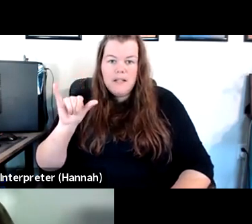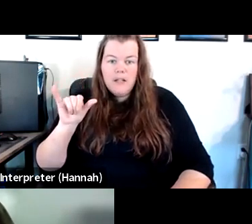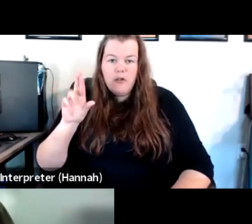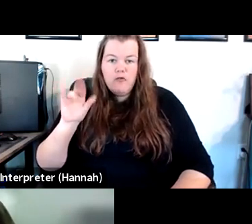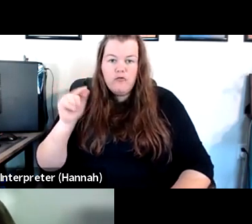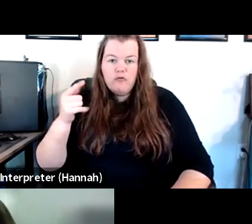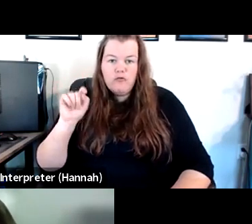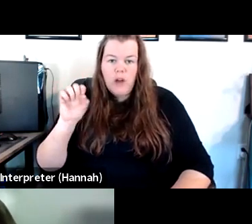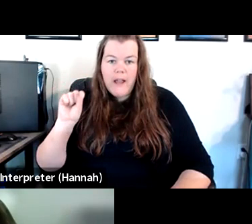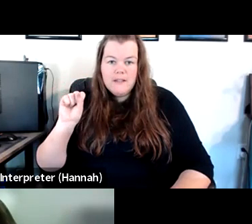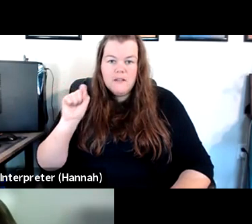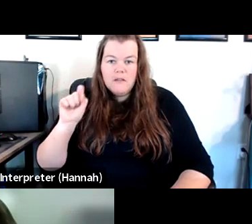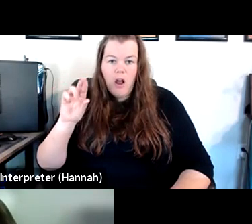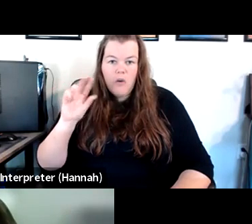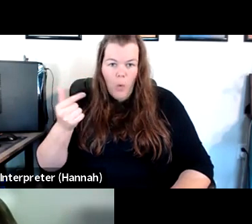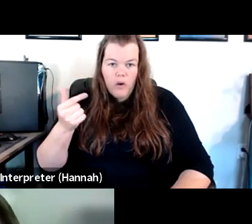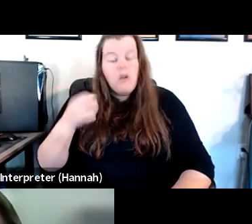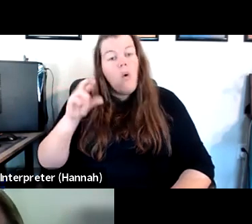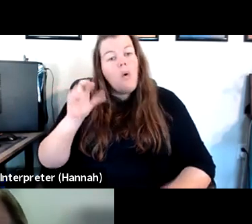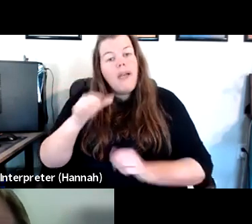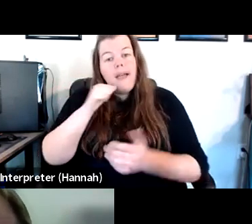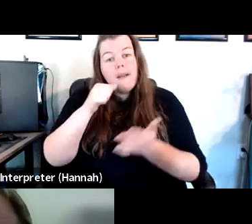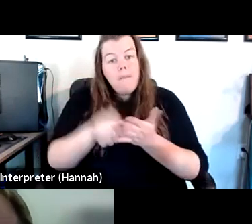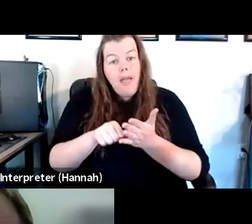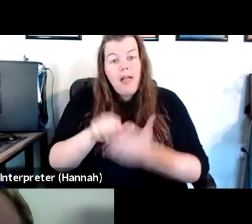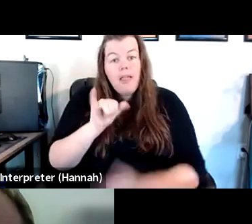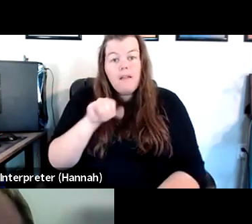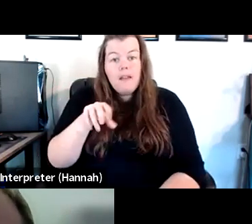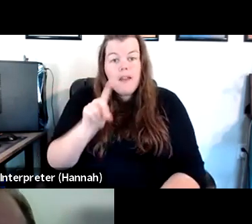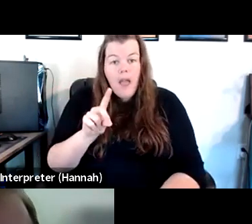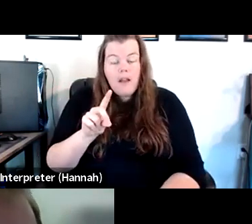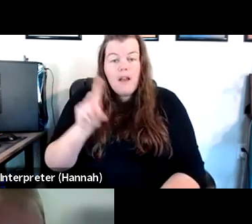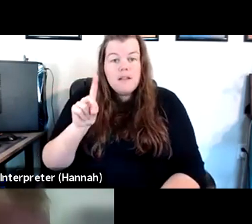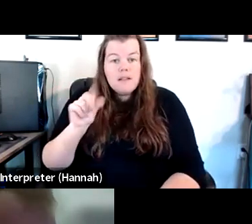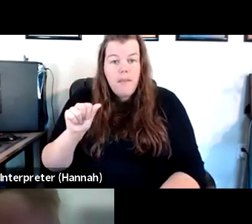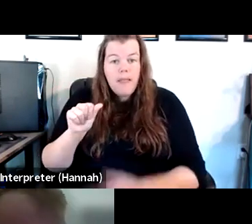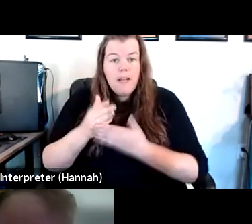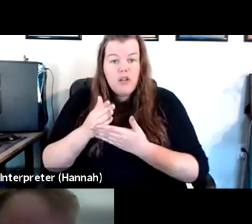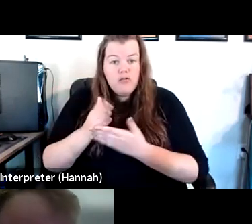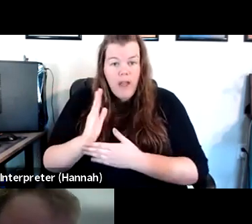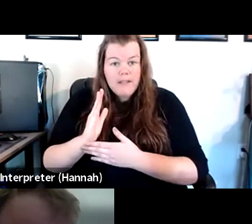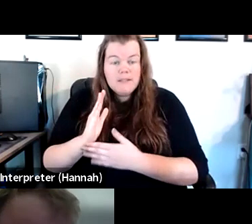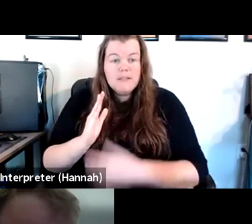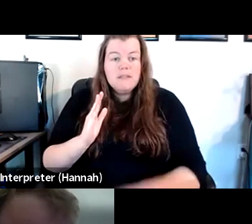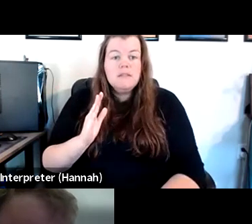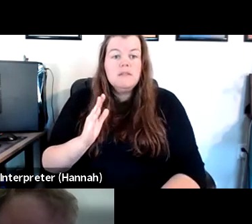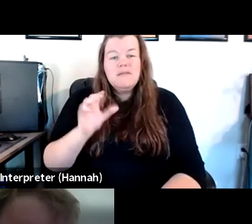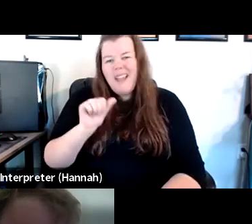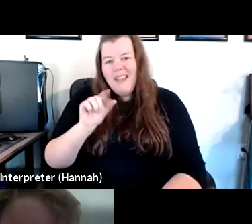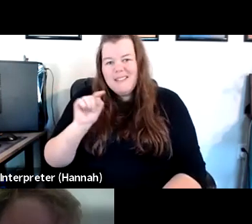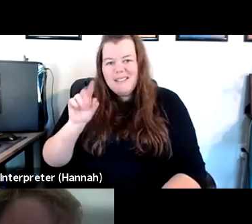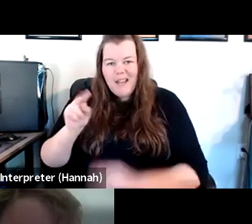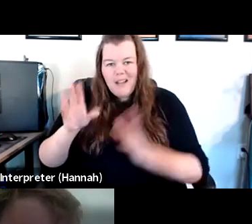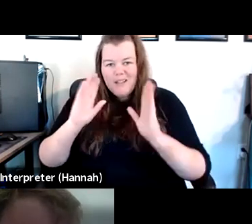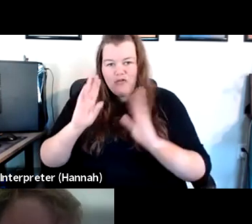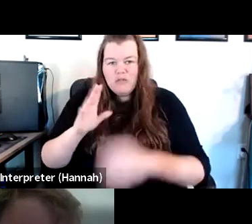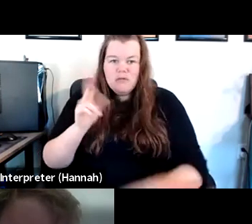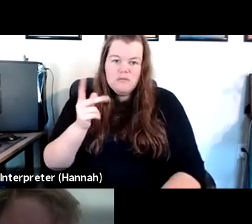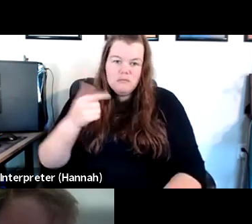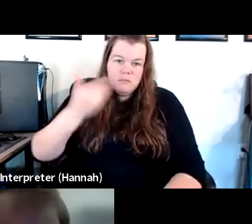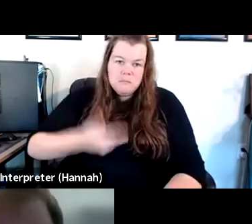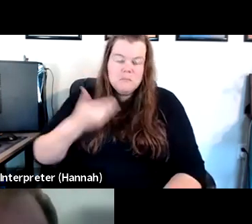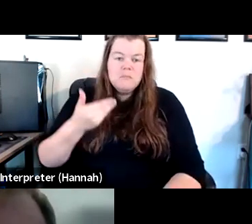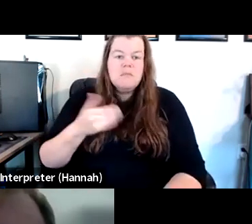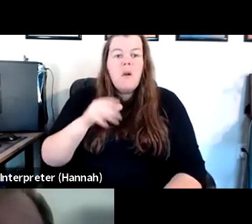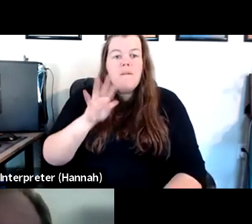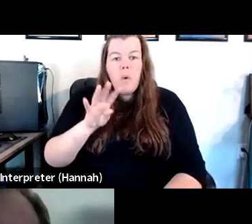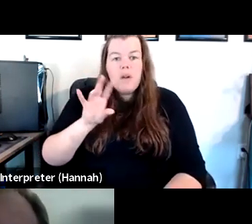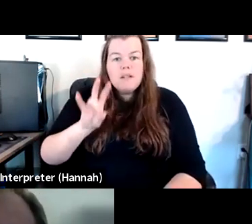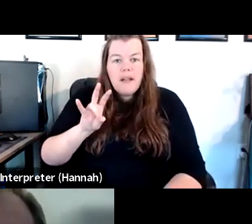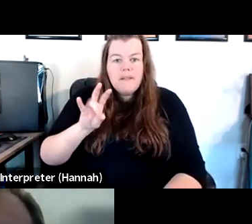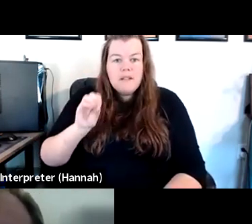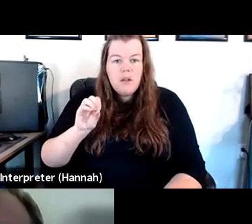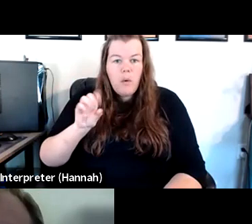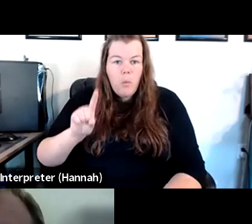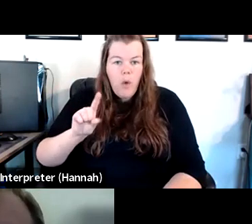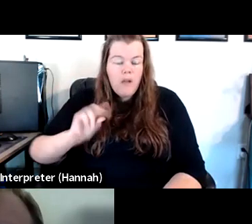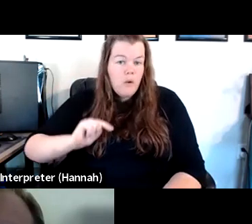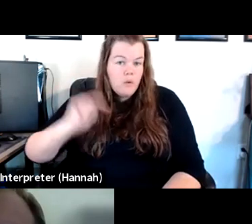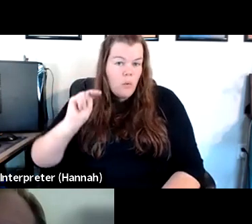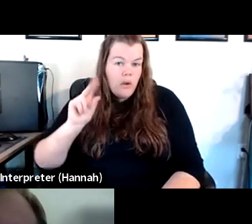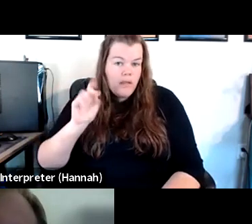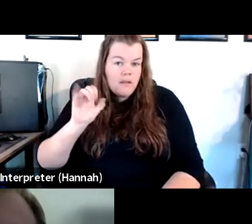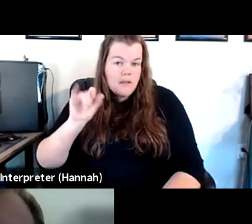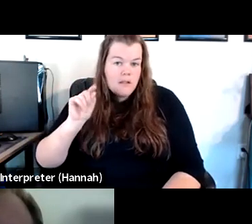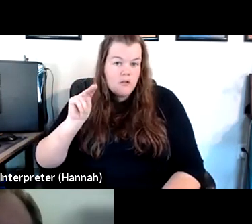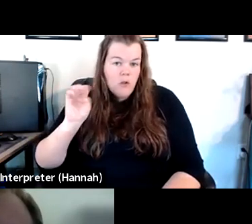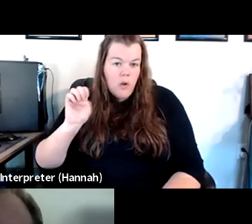mailing to me at Indiana Disability Rights, ATTN Kristin Dulaney, 4701 N Keystone Ave., Suite 222,